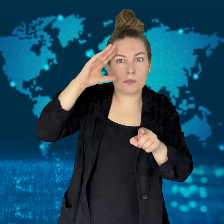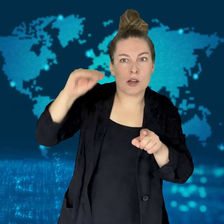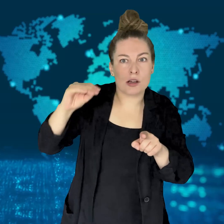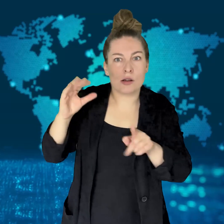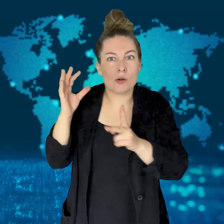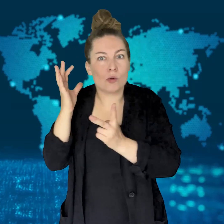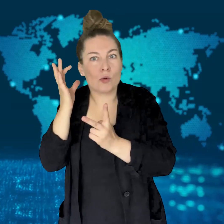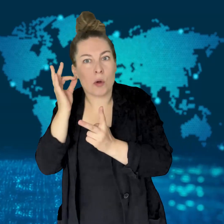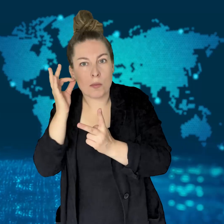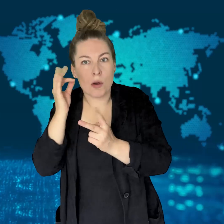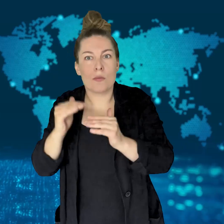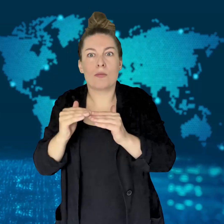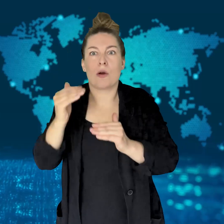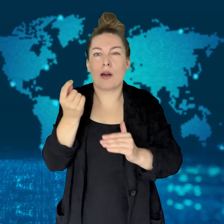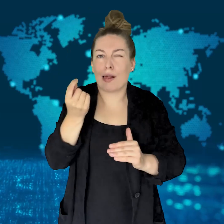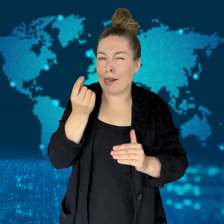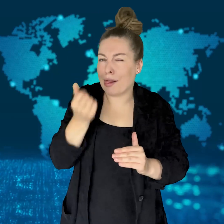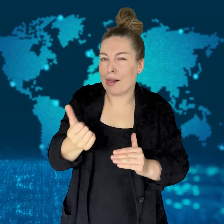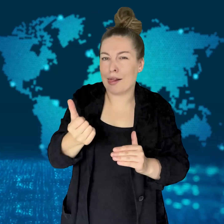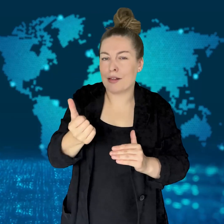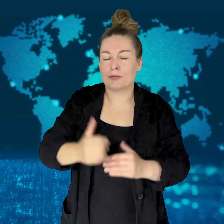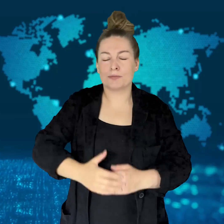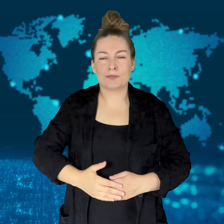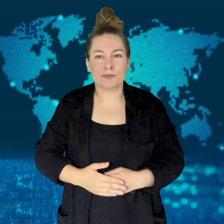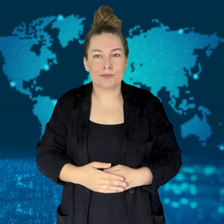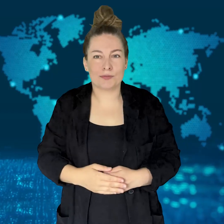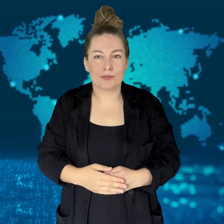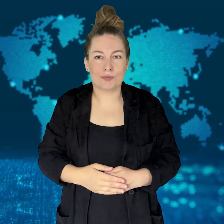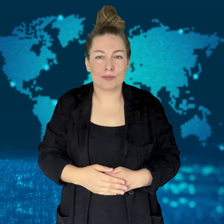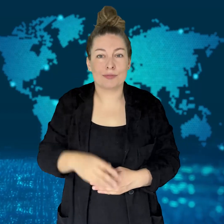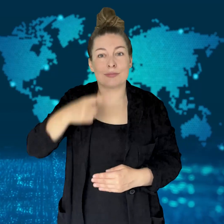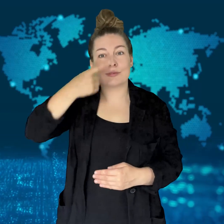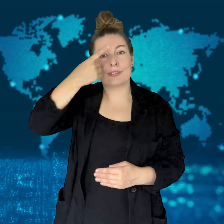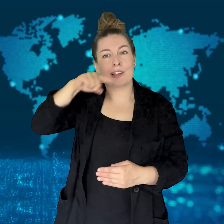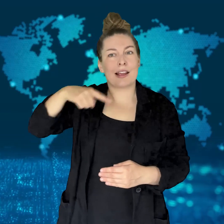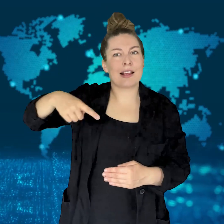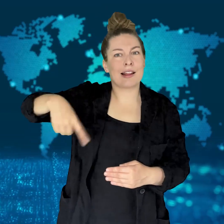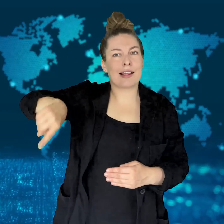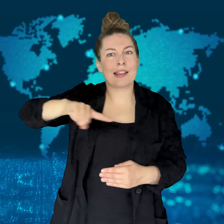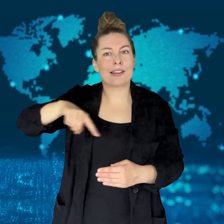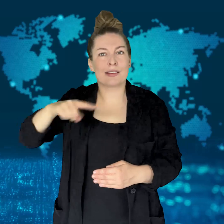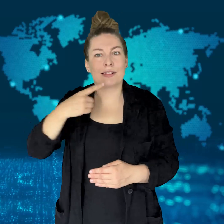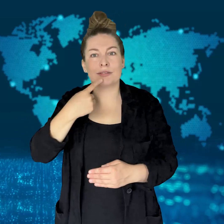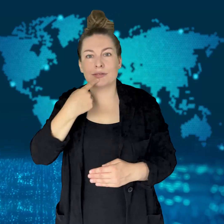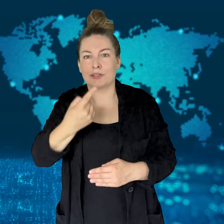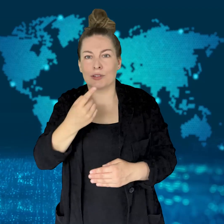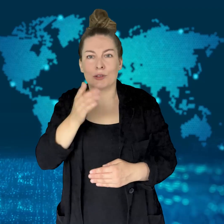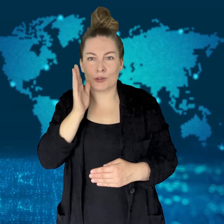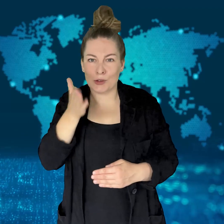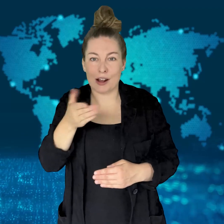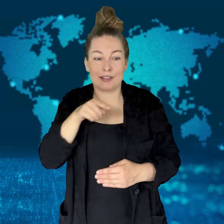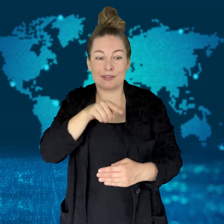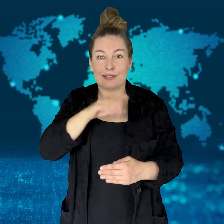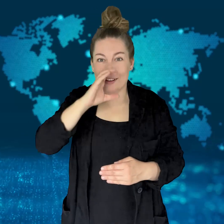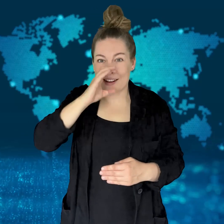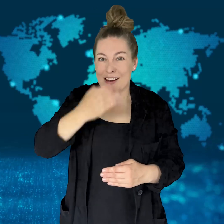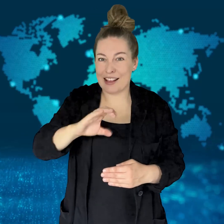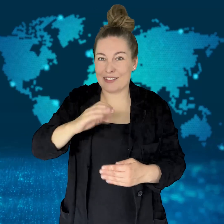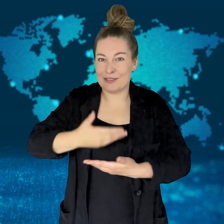A male-female pair of twins is even more rare.